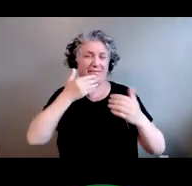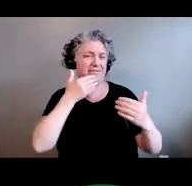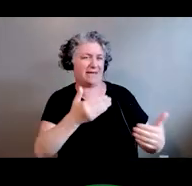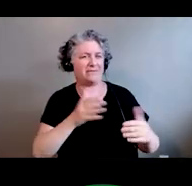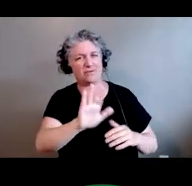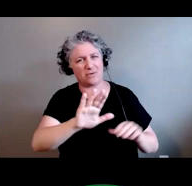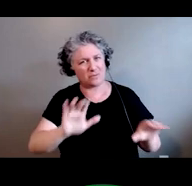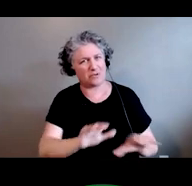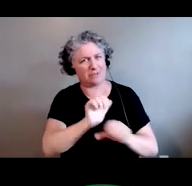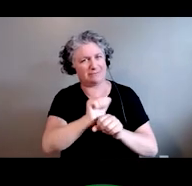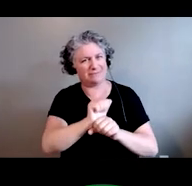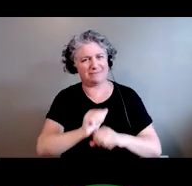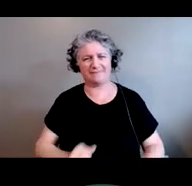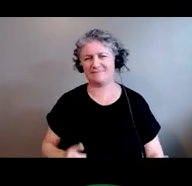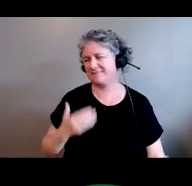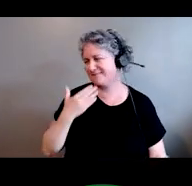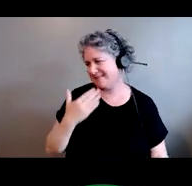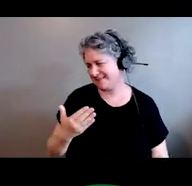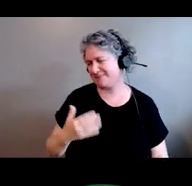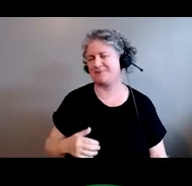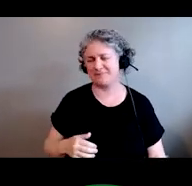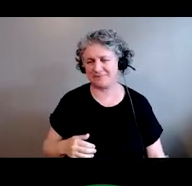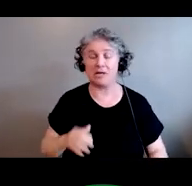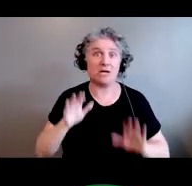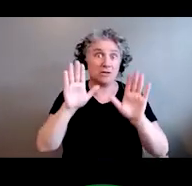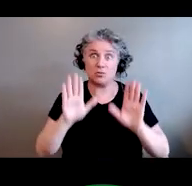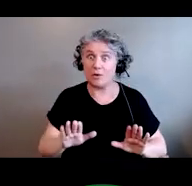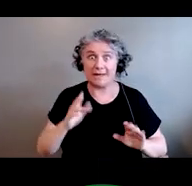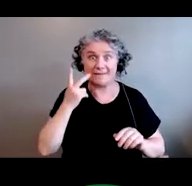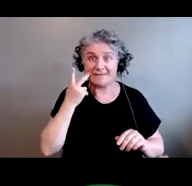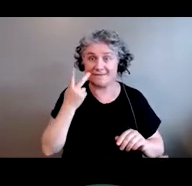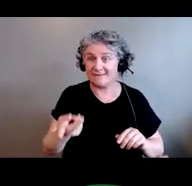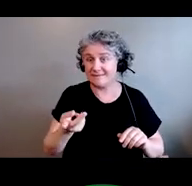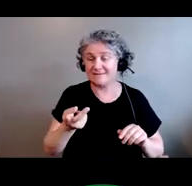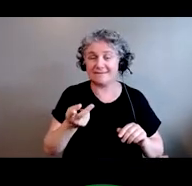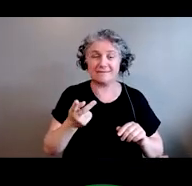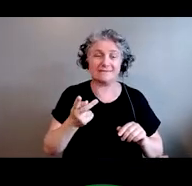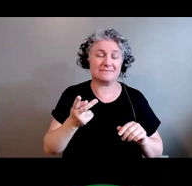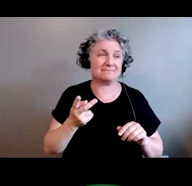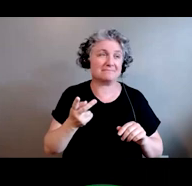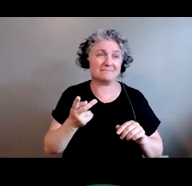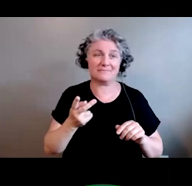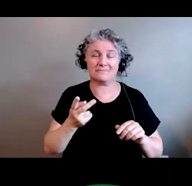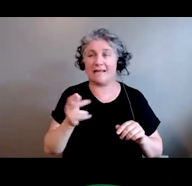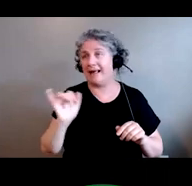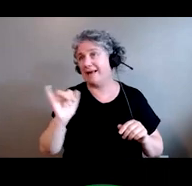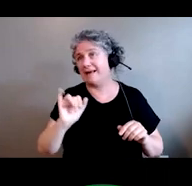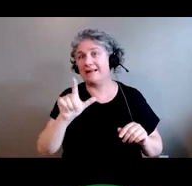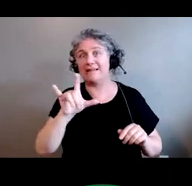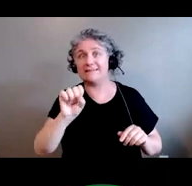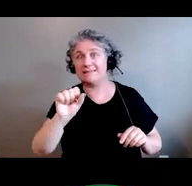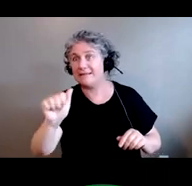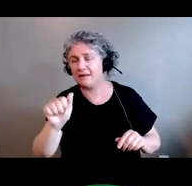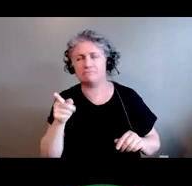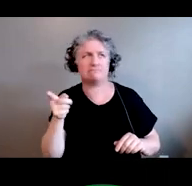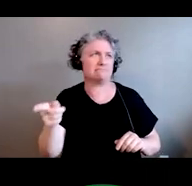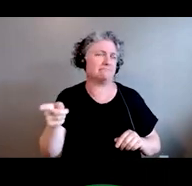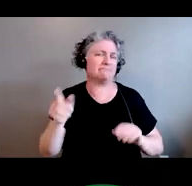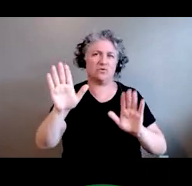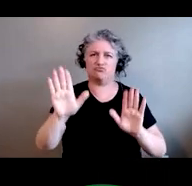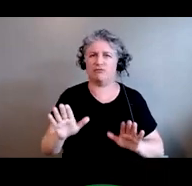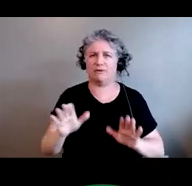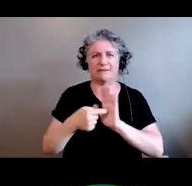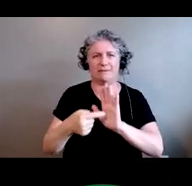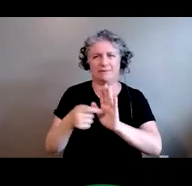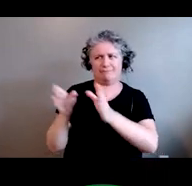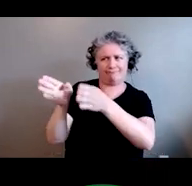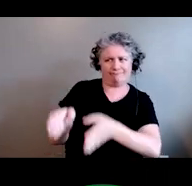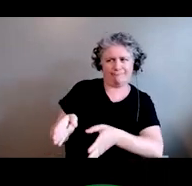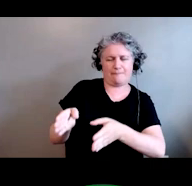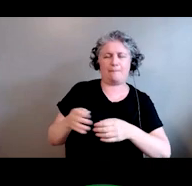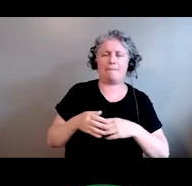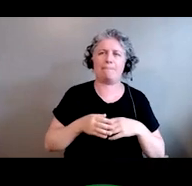And, and it's great seeing when and like. Lisa is an incredible example. Where not only